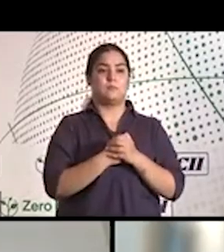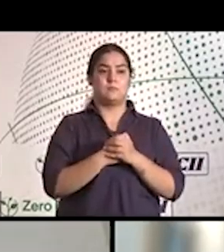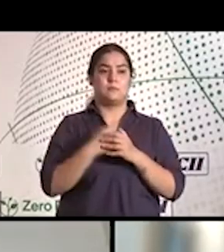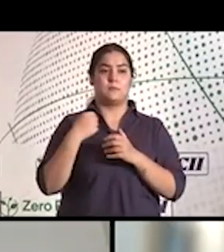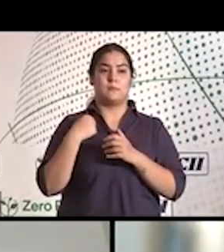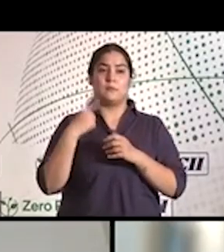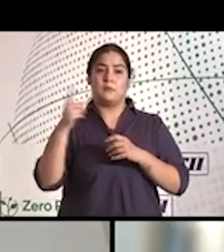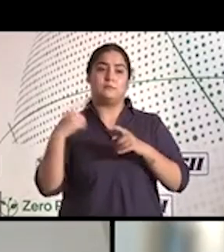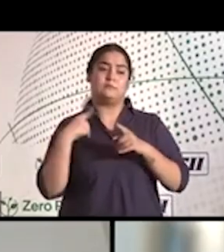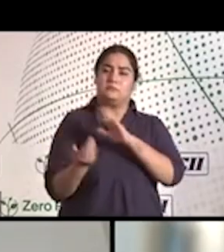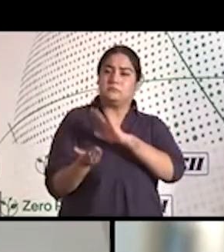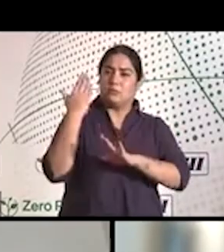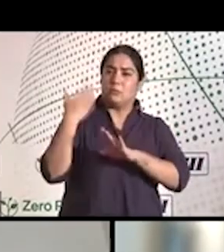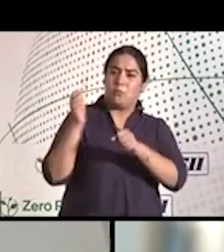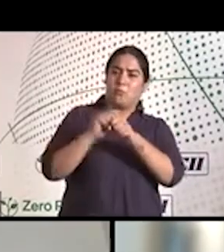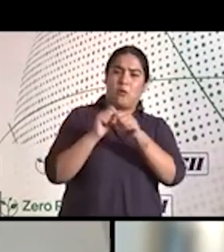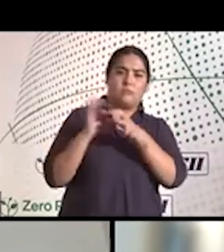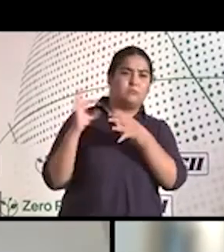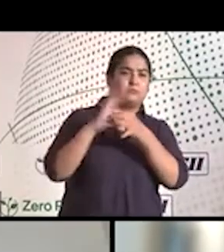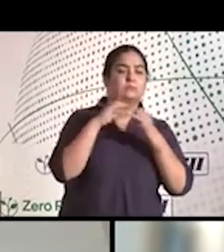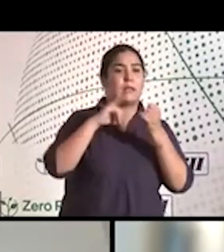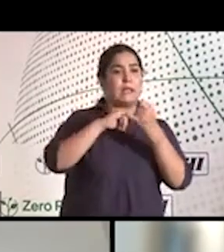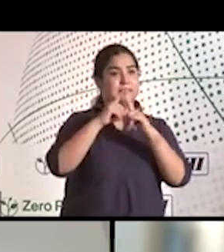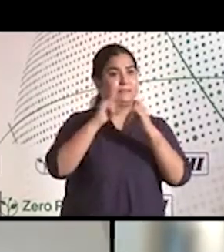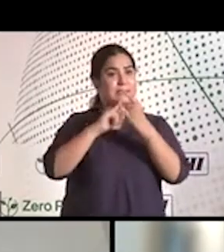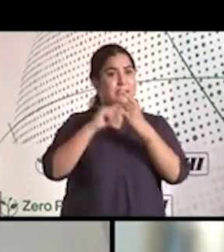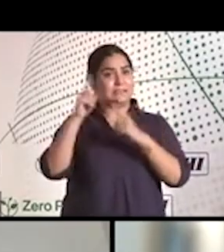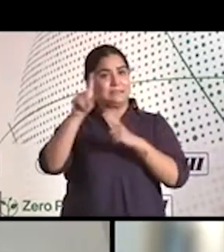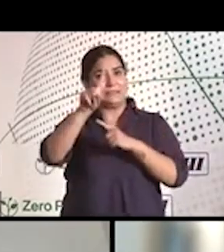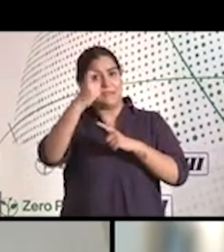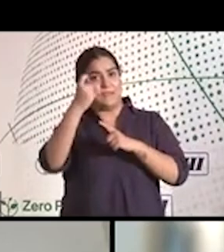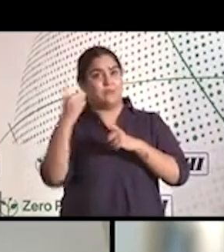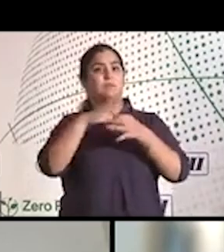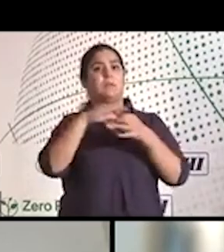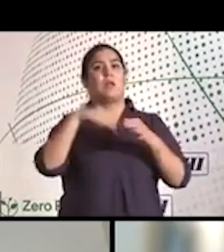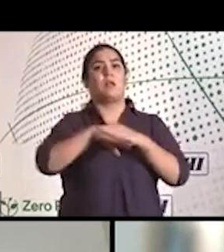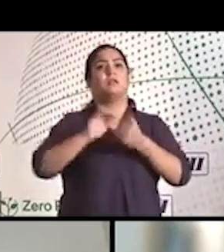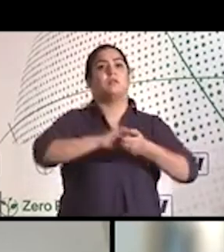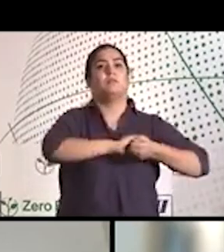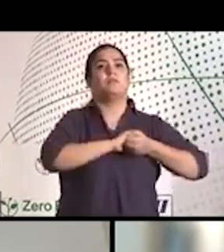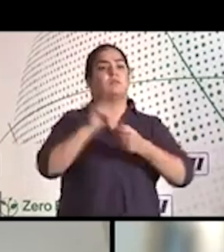goal and as DG 17 is about partnerships, collaboration, what the common goal,